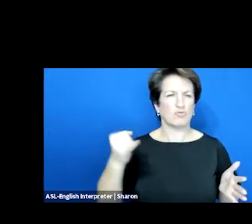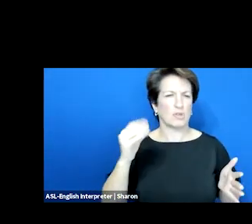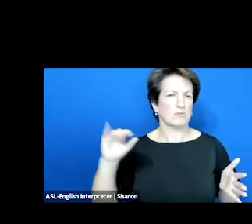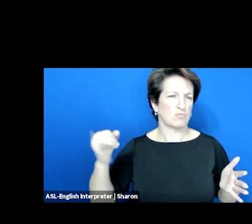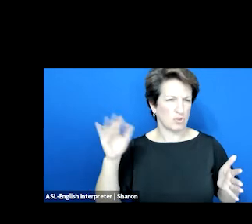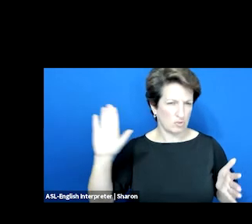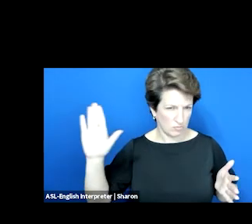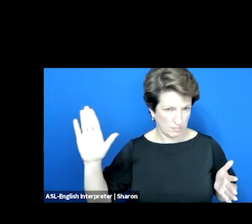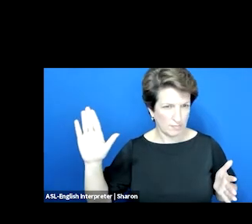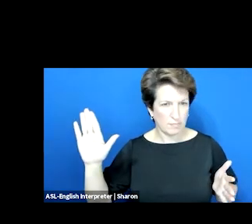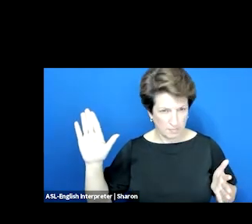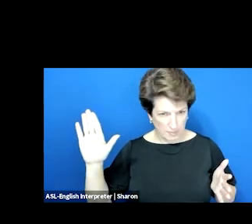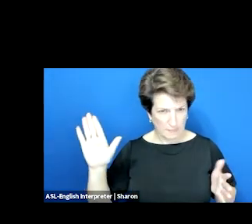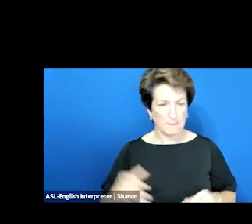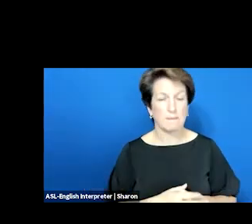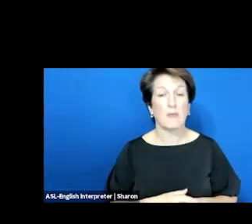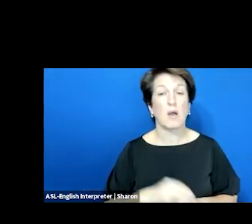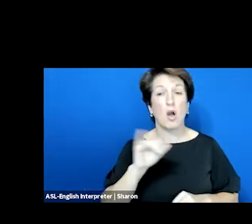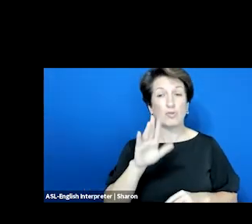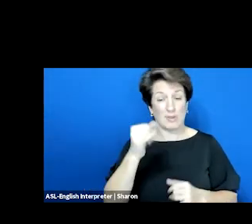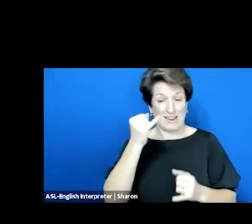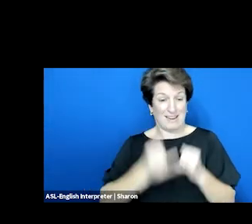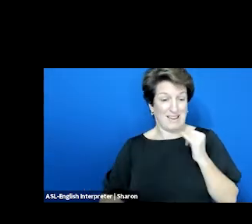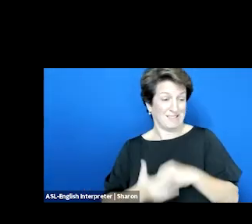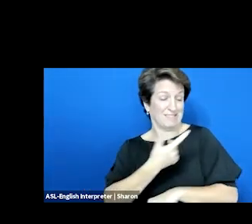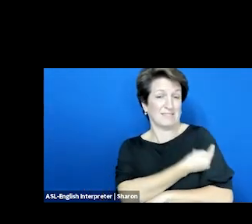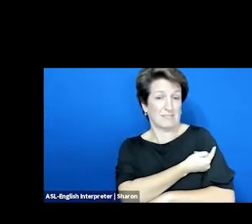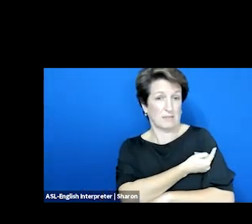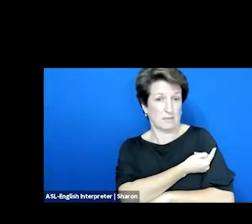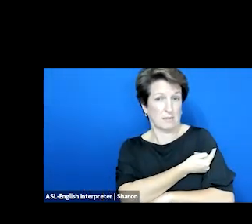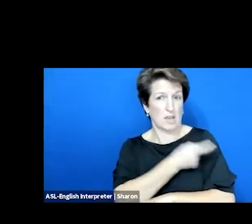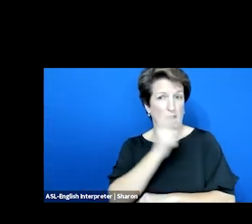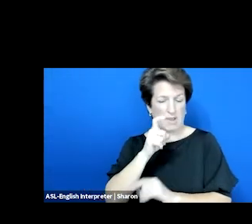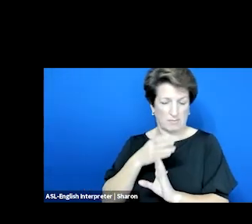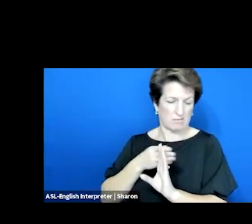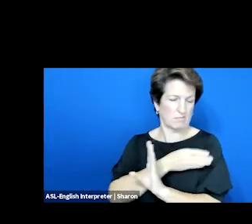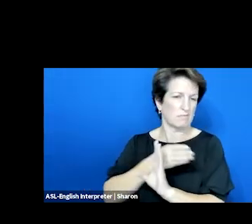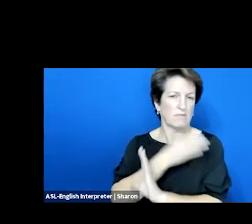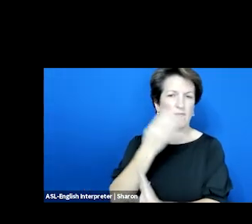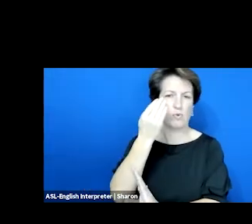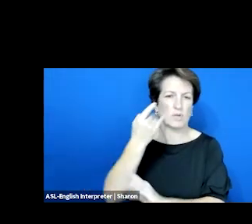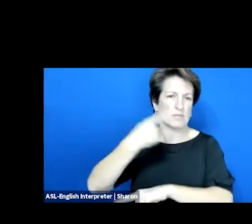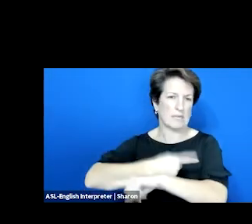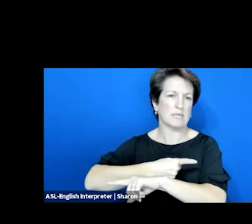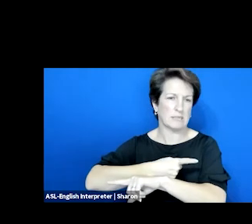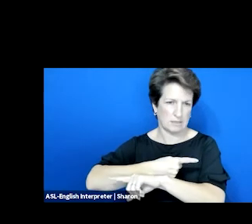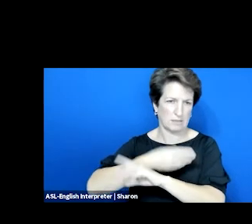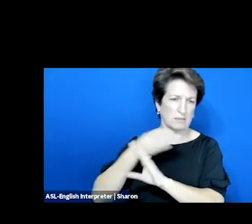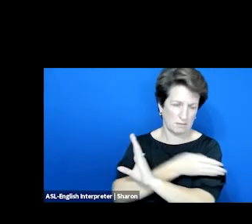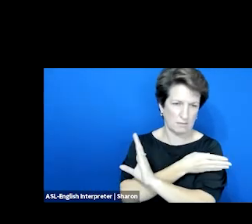considered fully vaccinated if you have received vaccine certificates showing that you received two doses of a COVID vaccine, including combinations of Moderna,